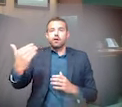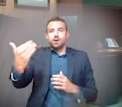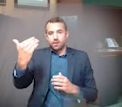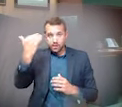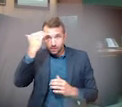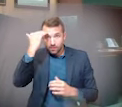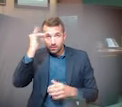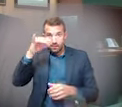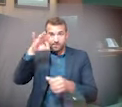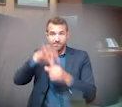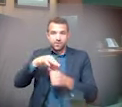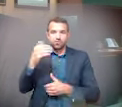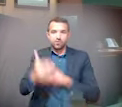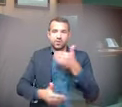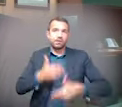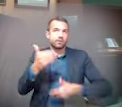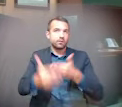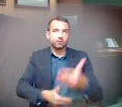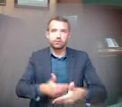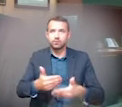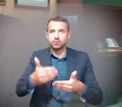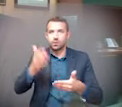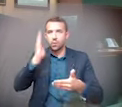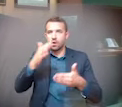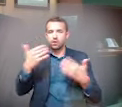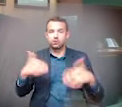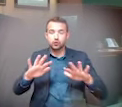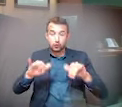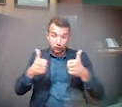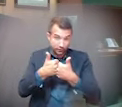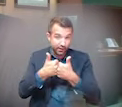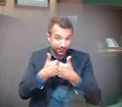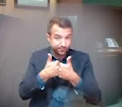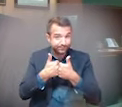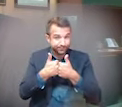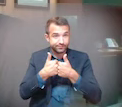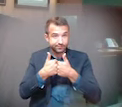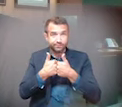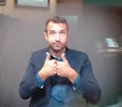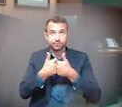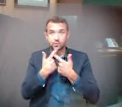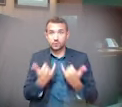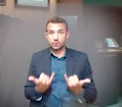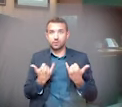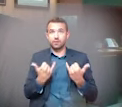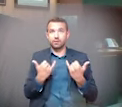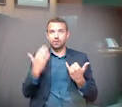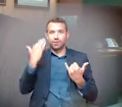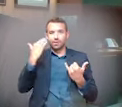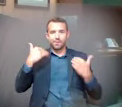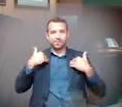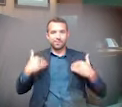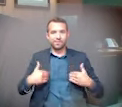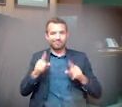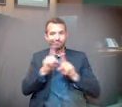the election process is going to be very challenging given social distancing